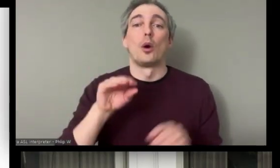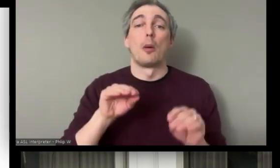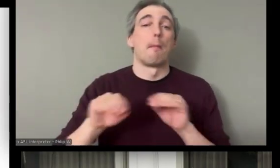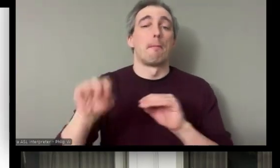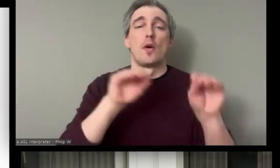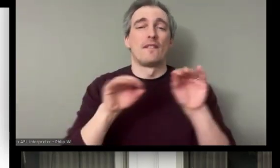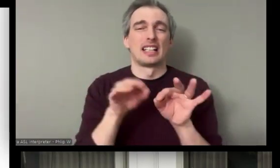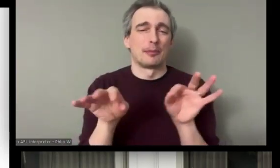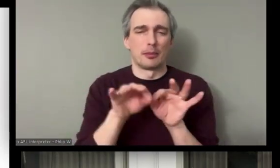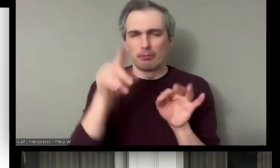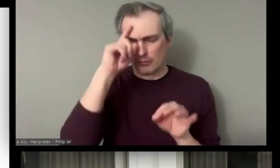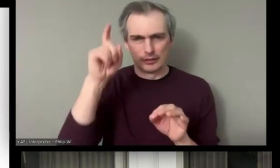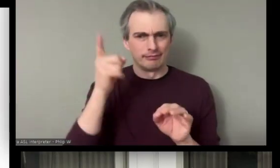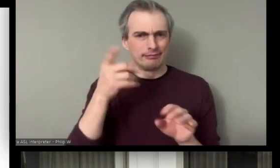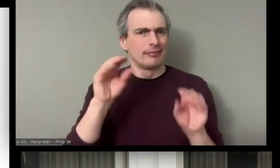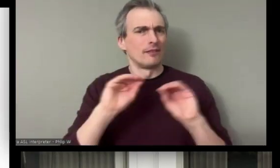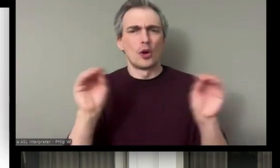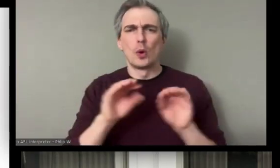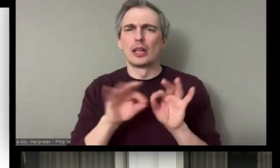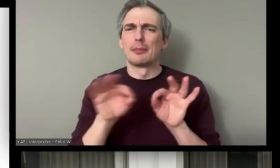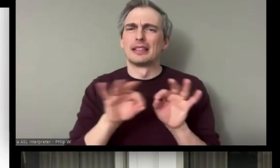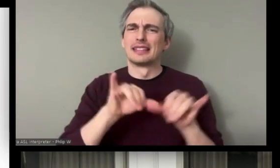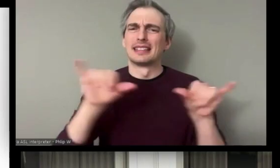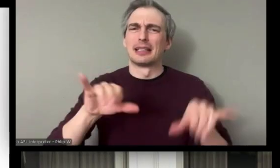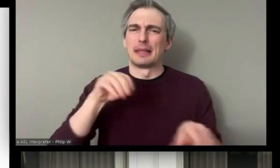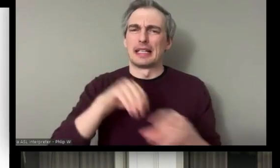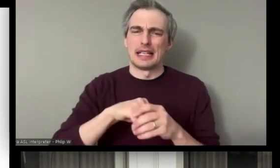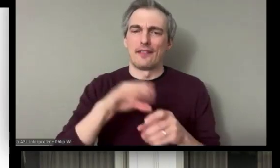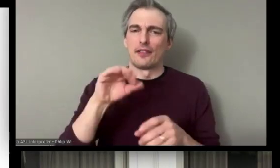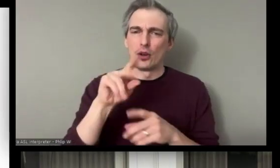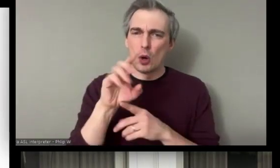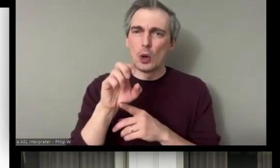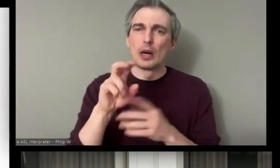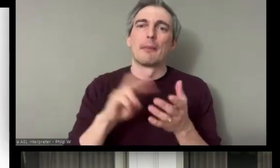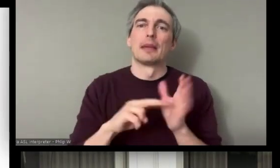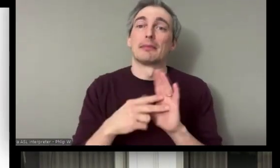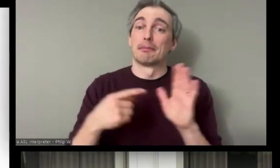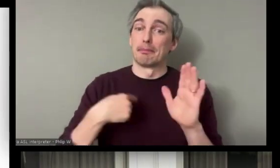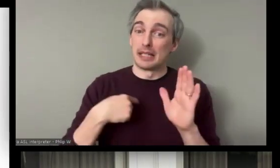in the code, I the developer need to build my display that's here.